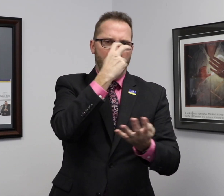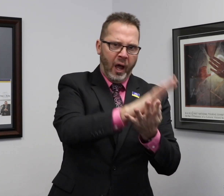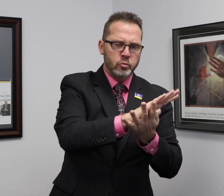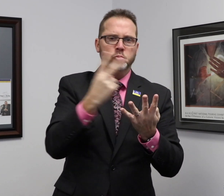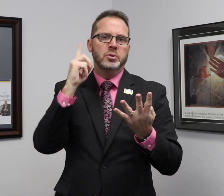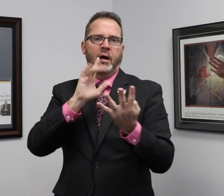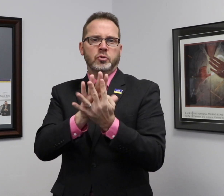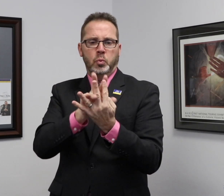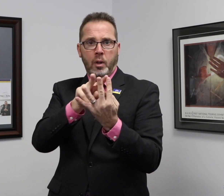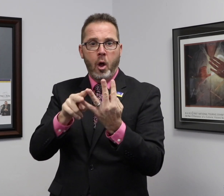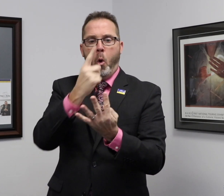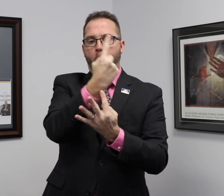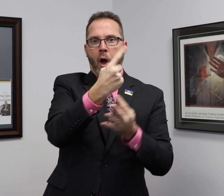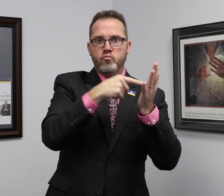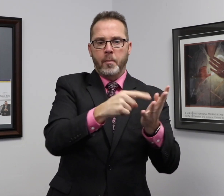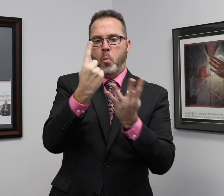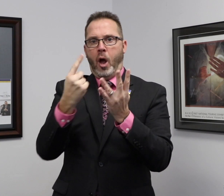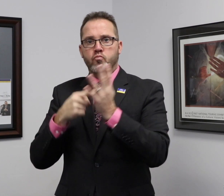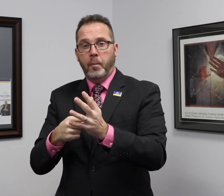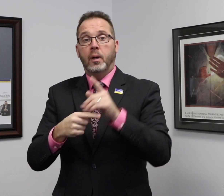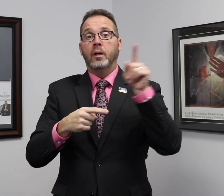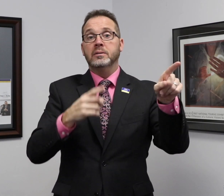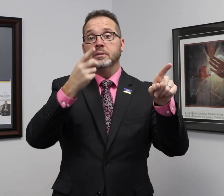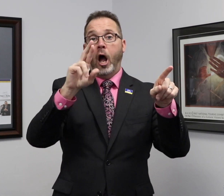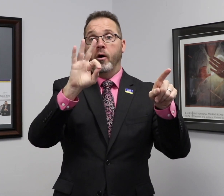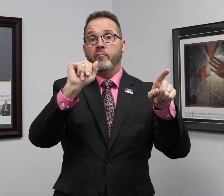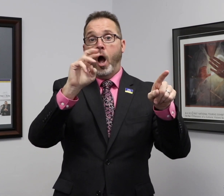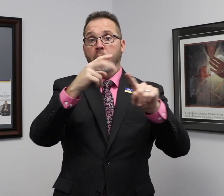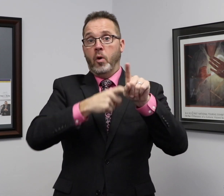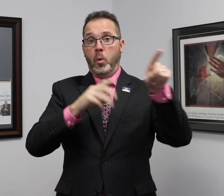schools for the Deaf and two schools for the blind. Dr. Steve Farmer from WPSD